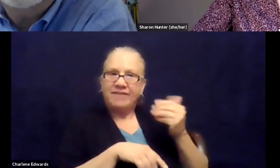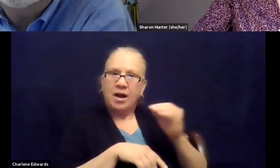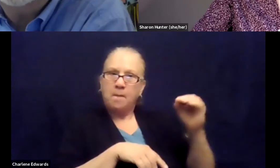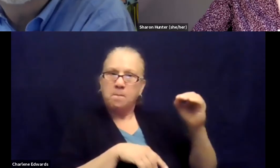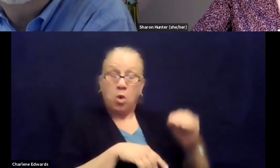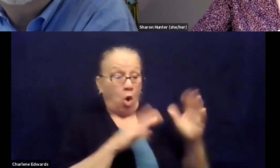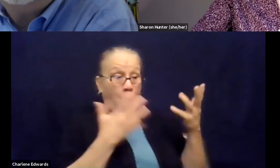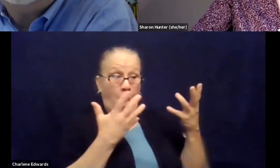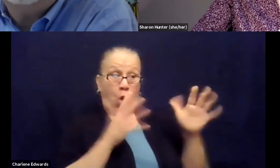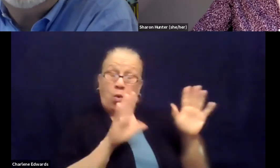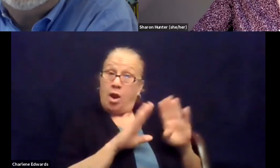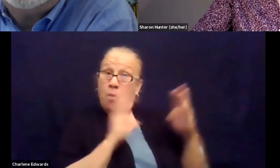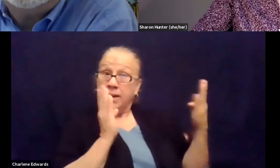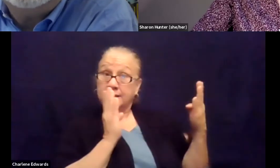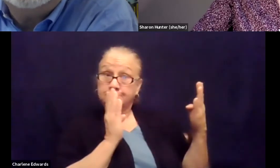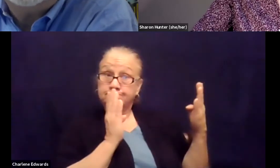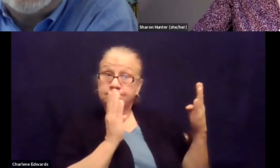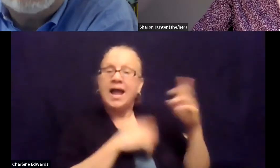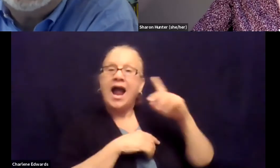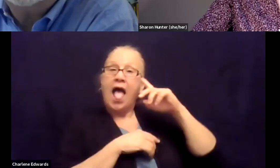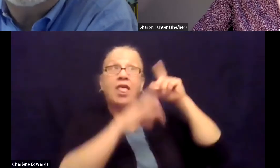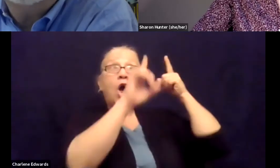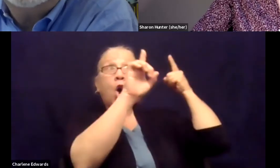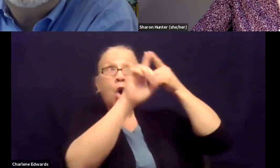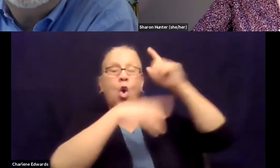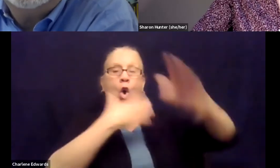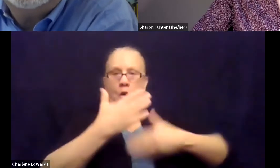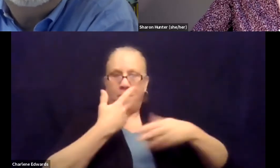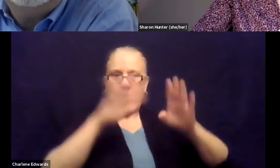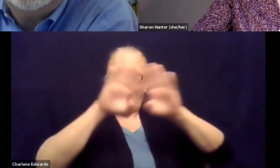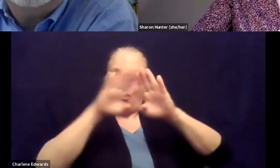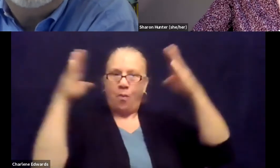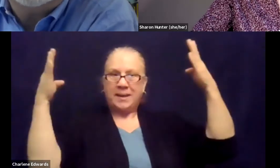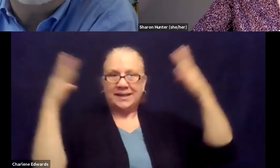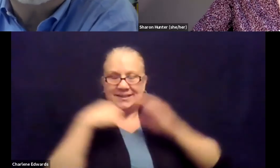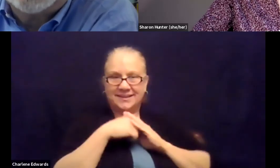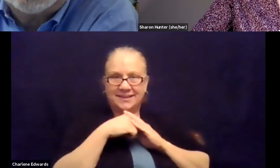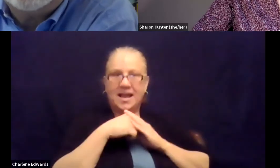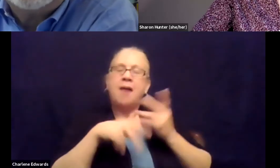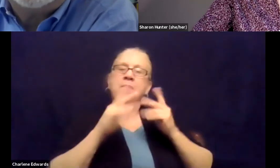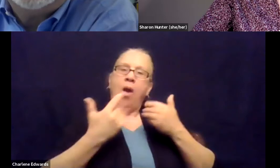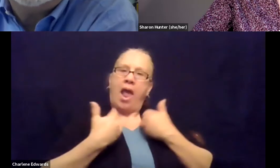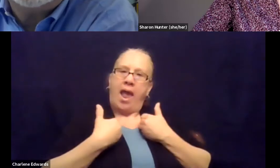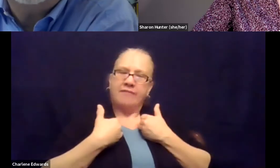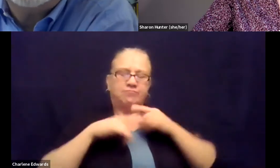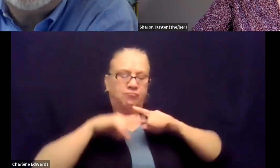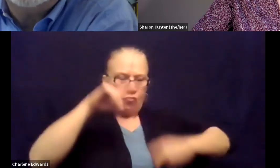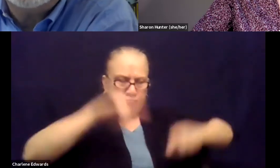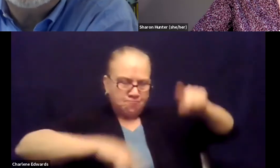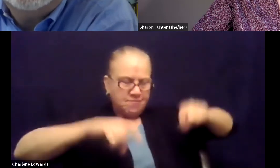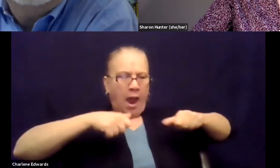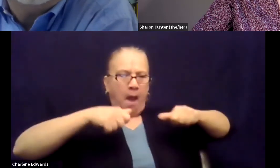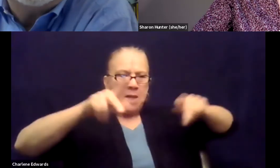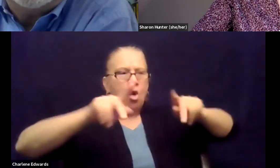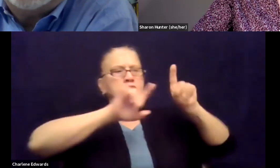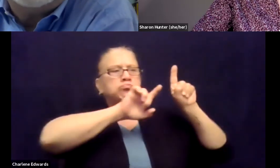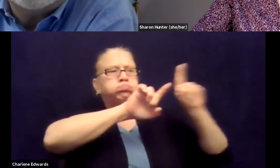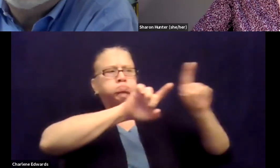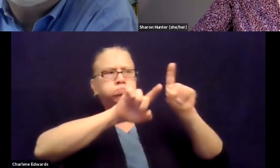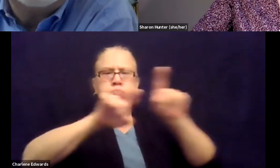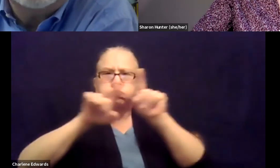reopened. There's a variety of opportunities to go to the arts. Whether it happens this summer,